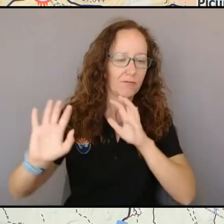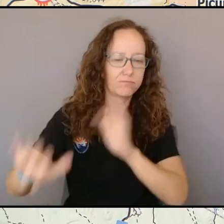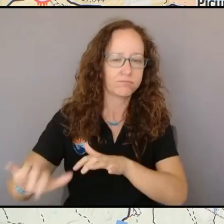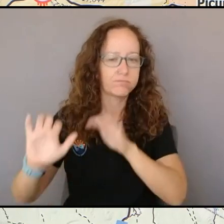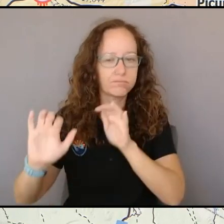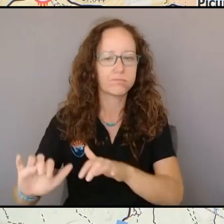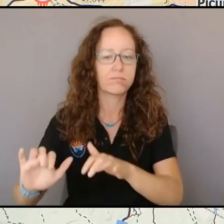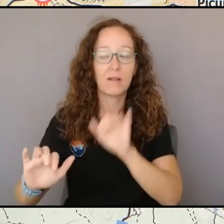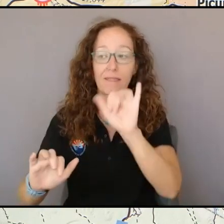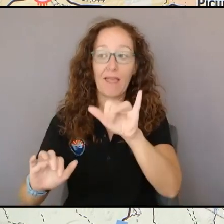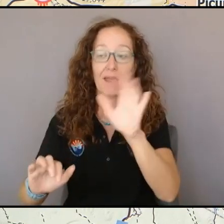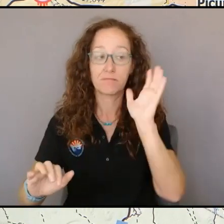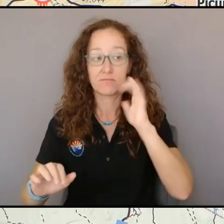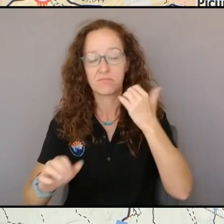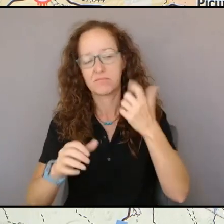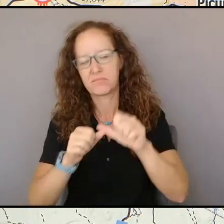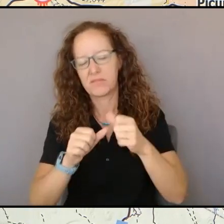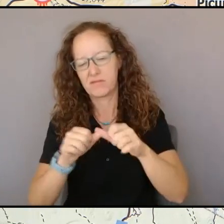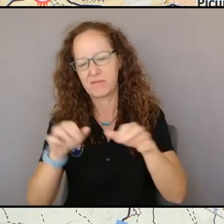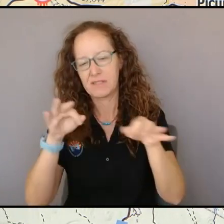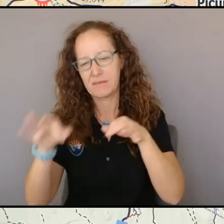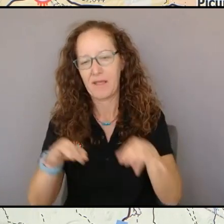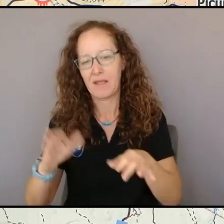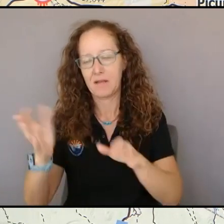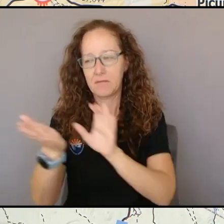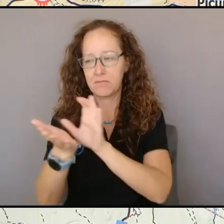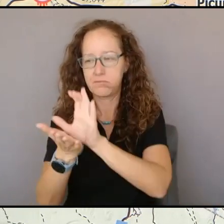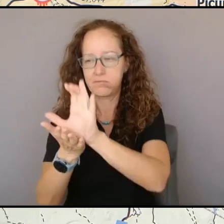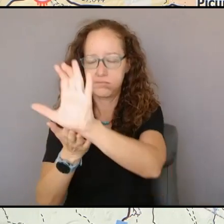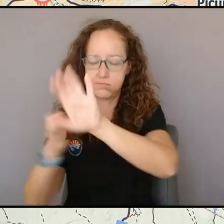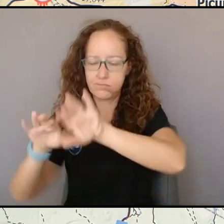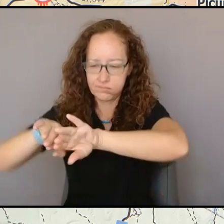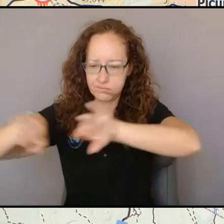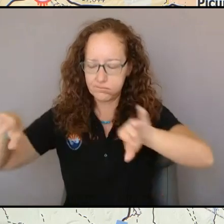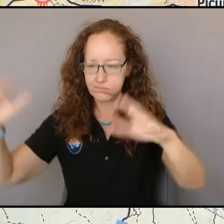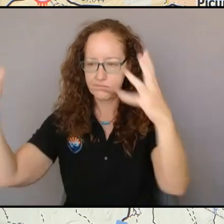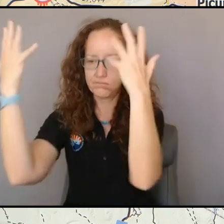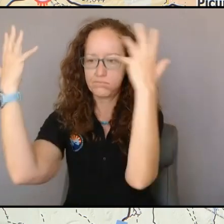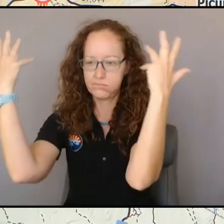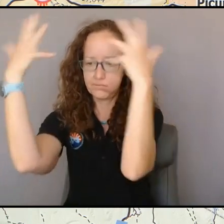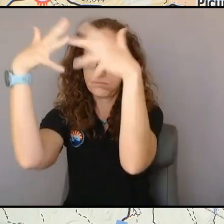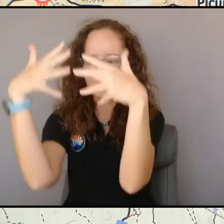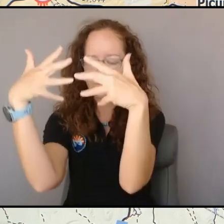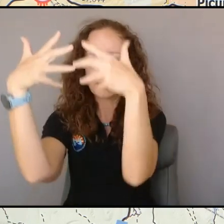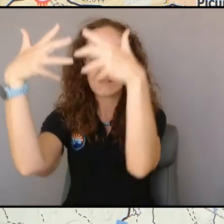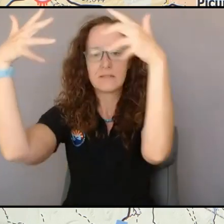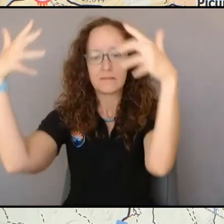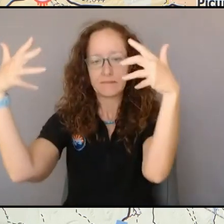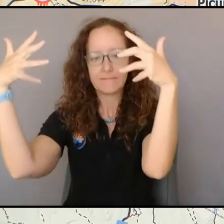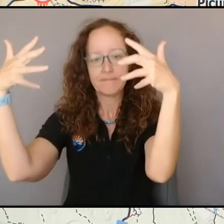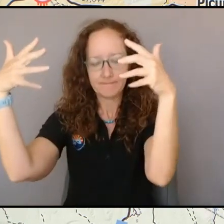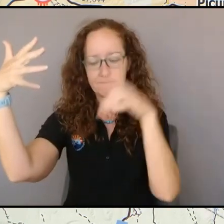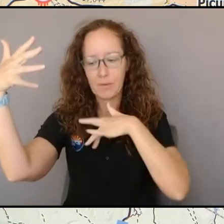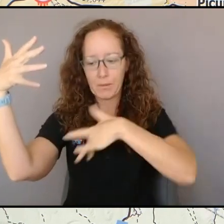talked about the other day. Just closer to getting those pieces of equipment out of the area. And then we're also going to do